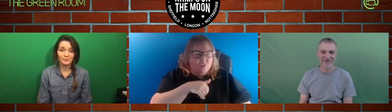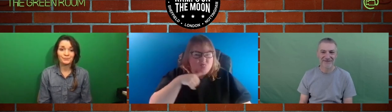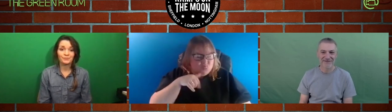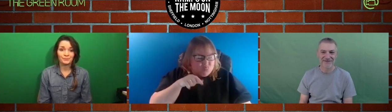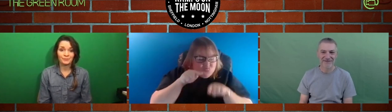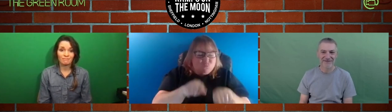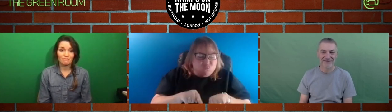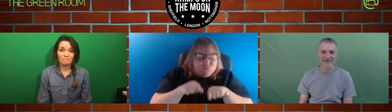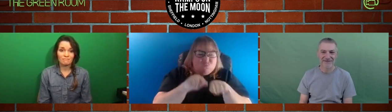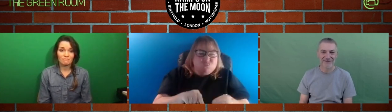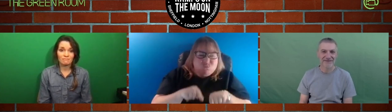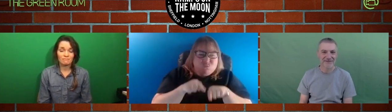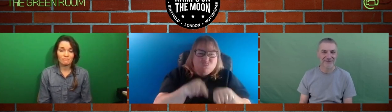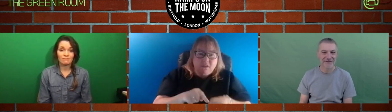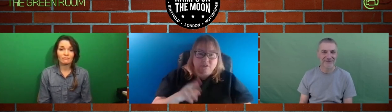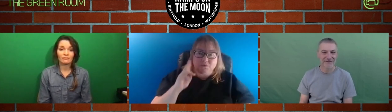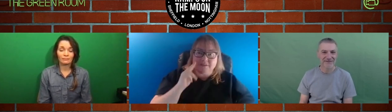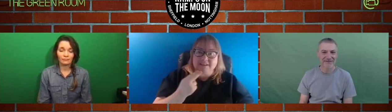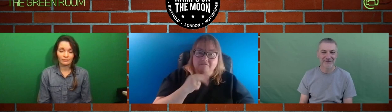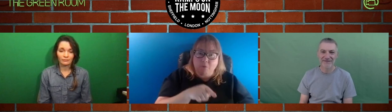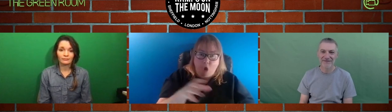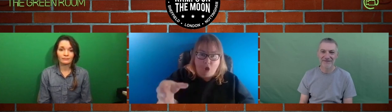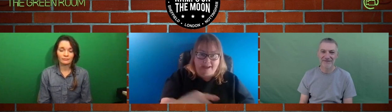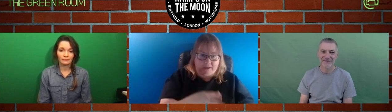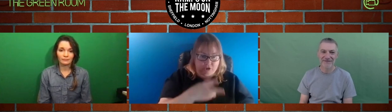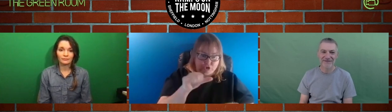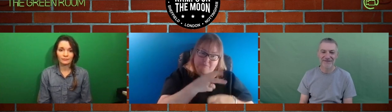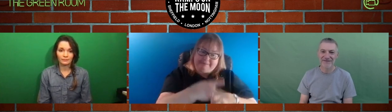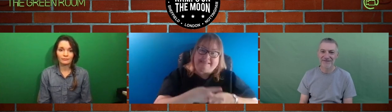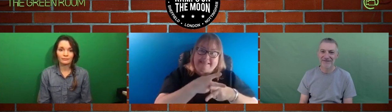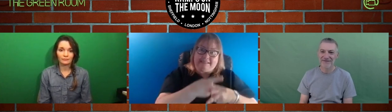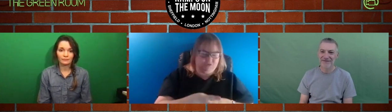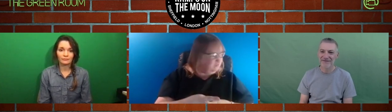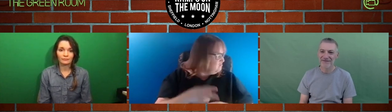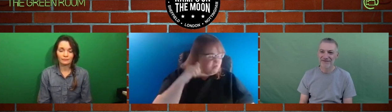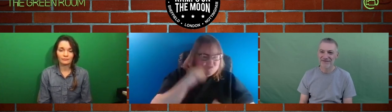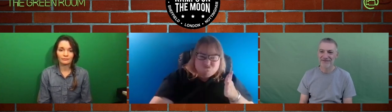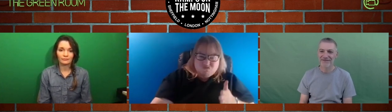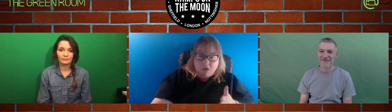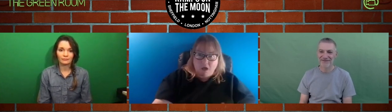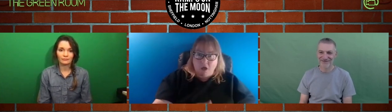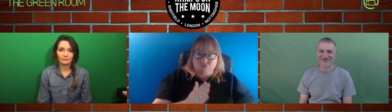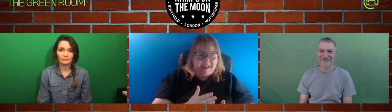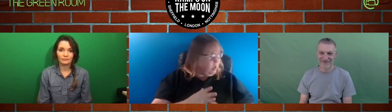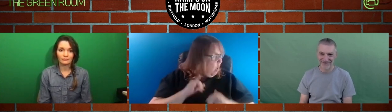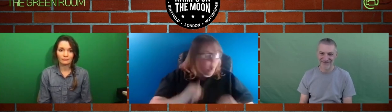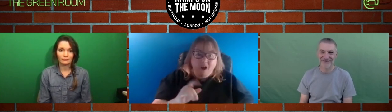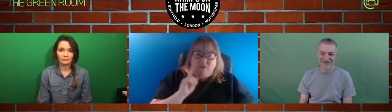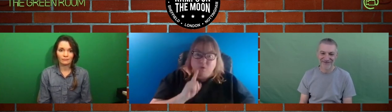her care, Oliver and vicious. She's a violent lady.